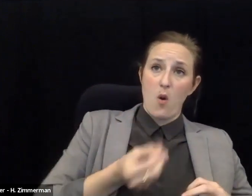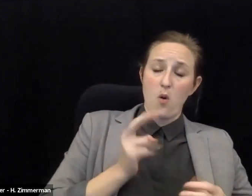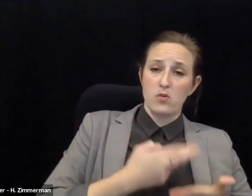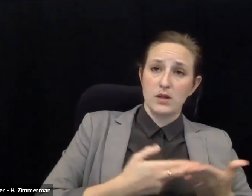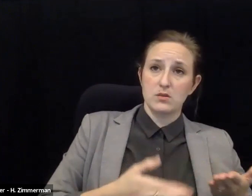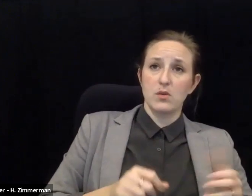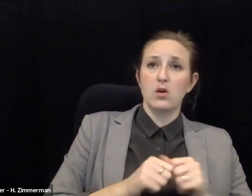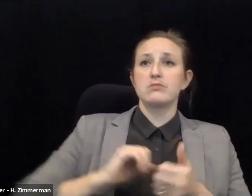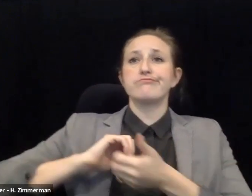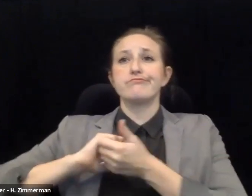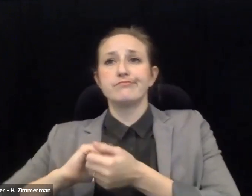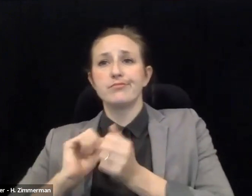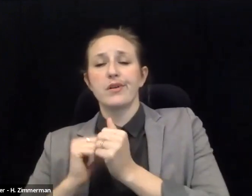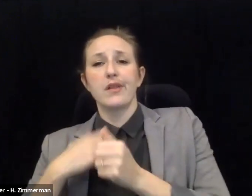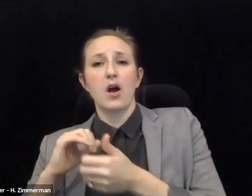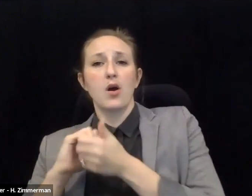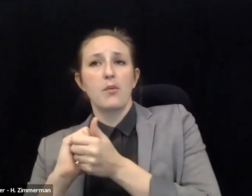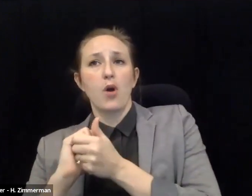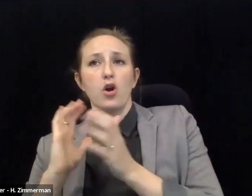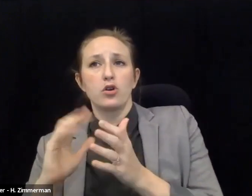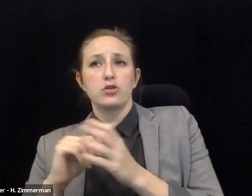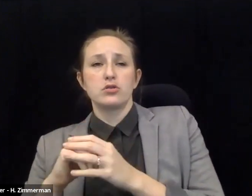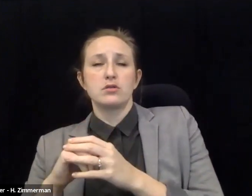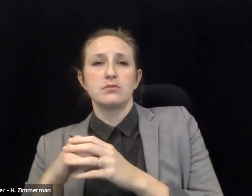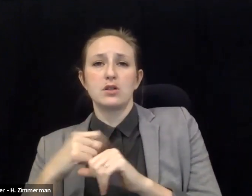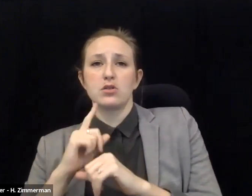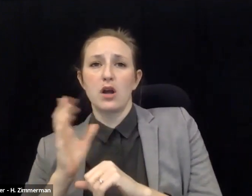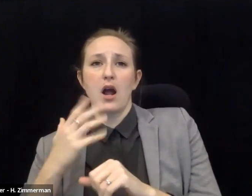partners to ensure that they understood from ways to make their